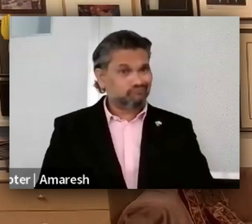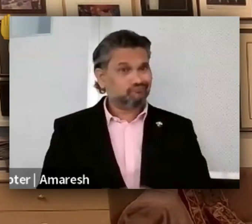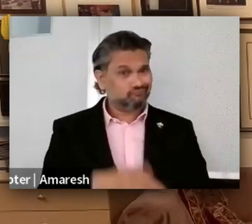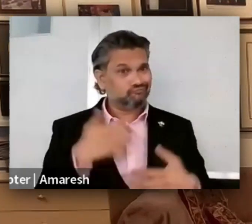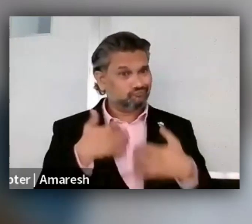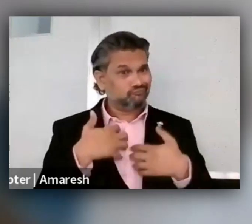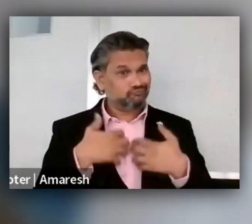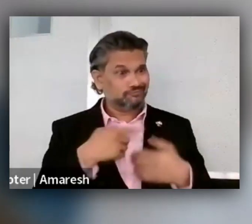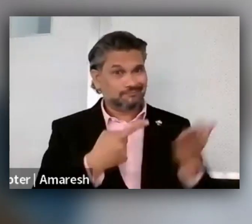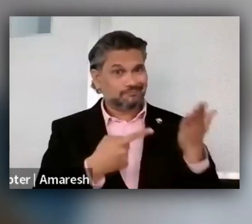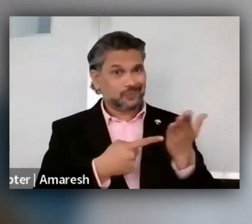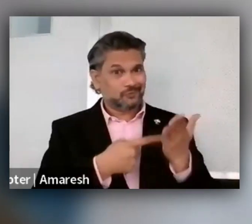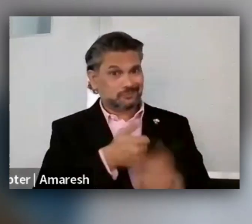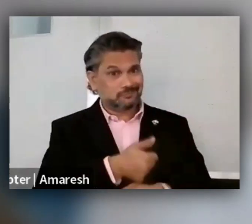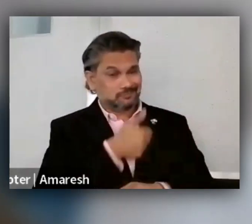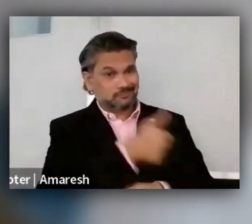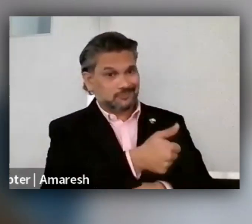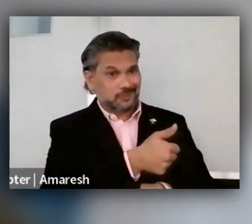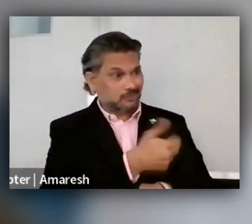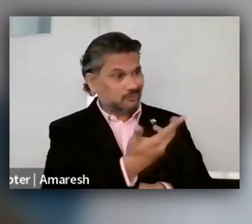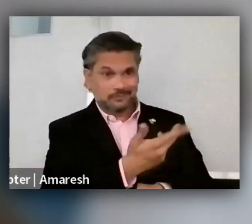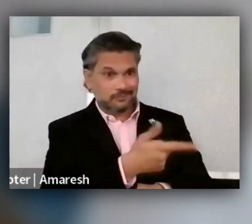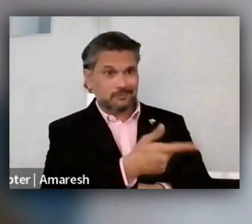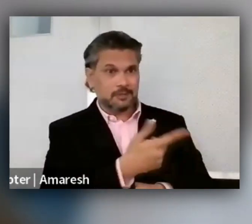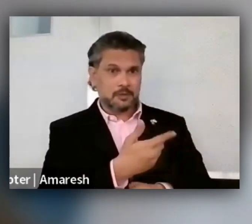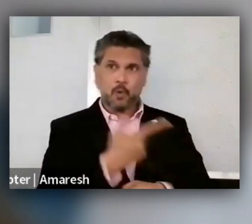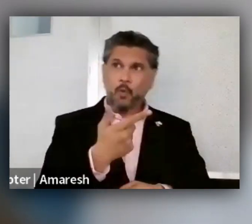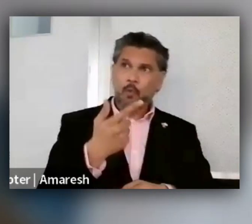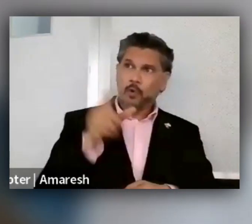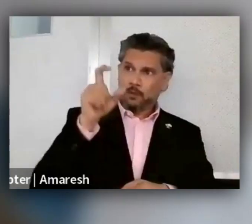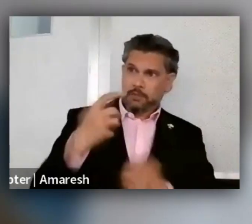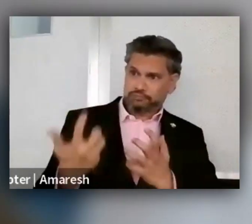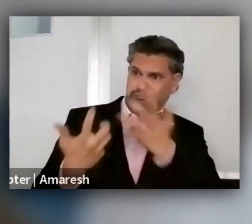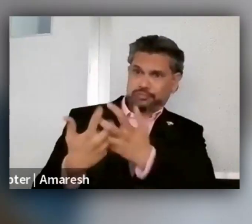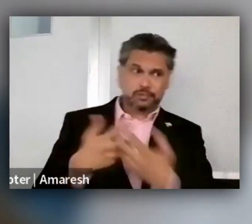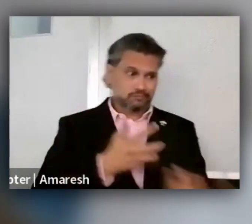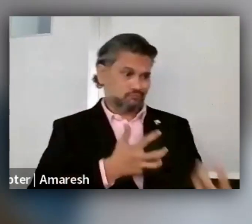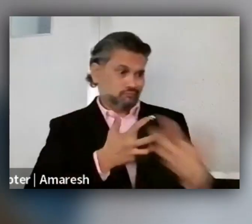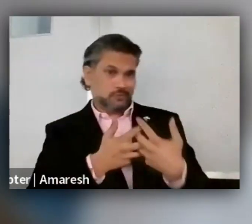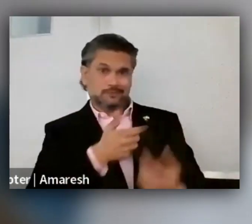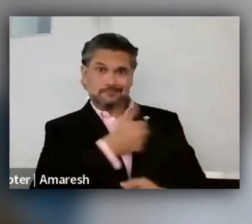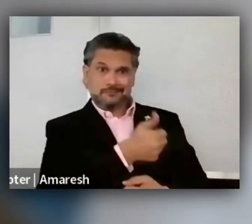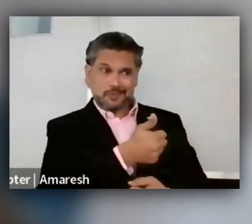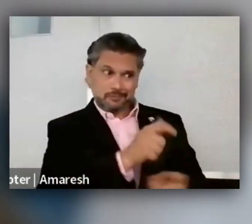That's interesting. A machine that learns how to make batteries work through a conversation.